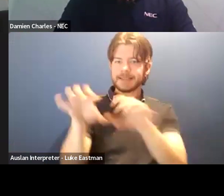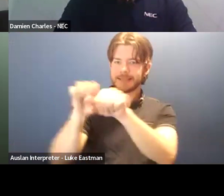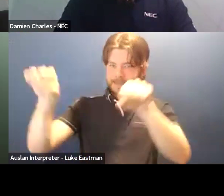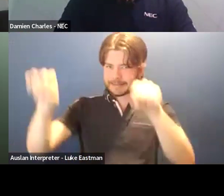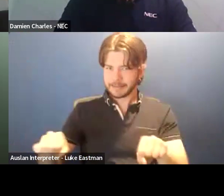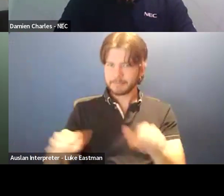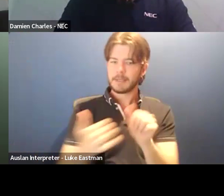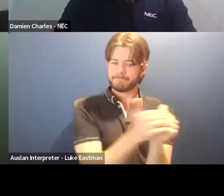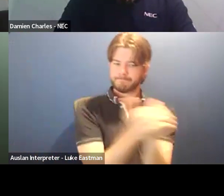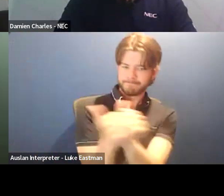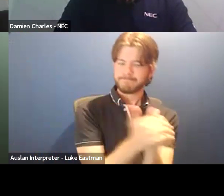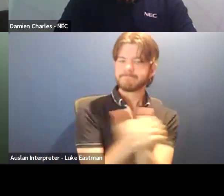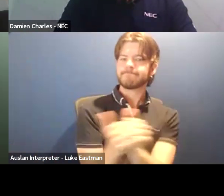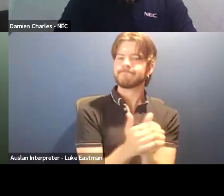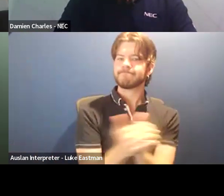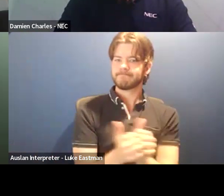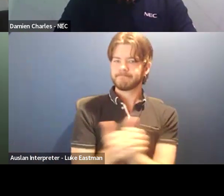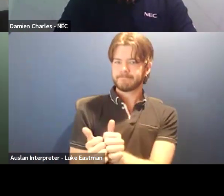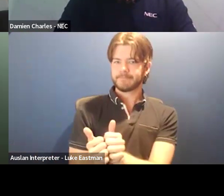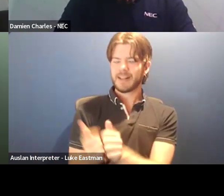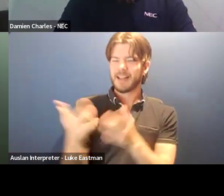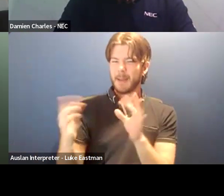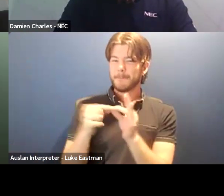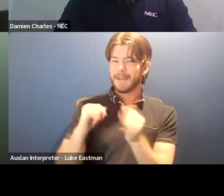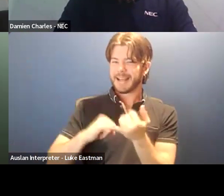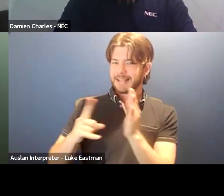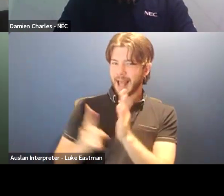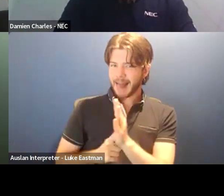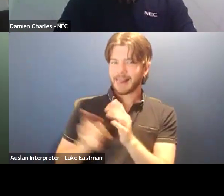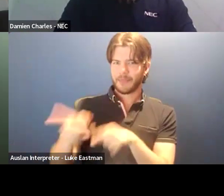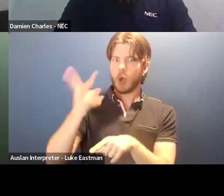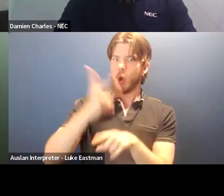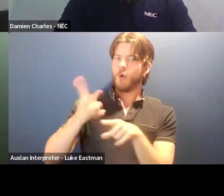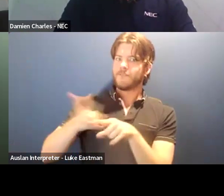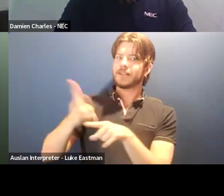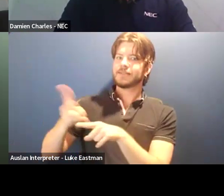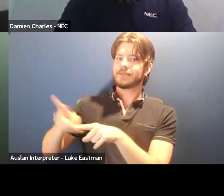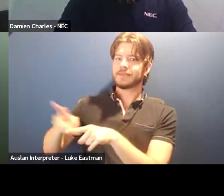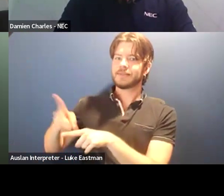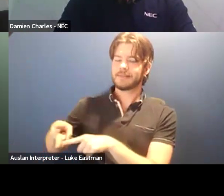collaboration and you know BSL often